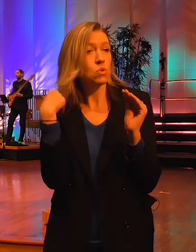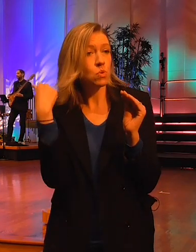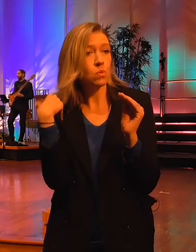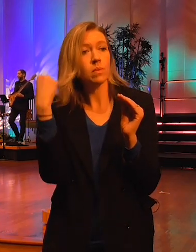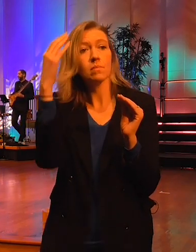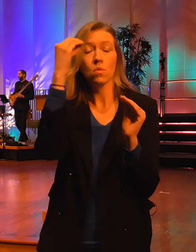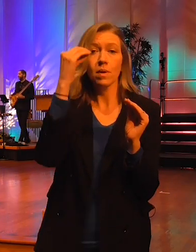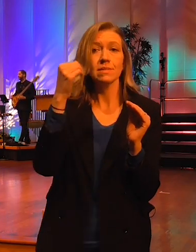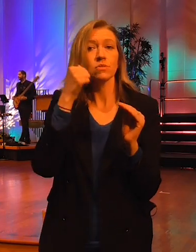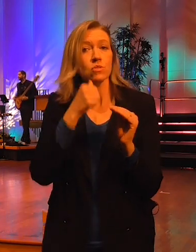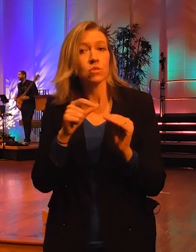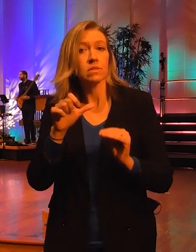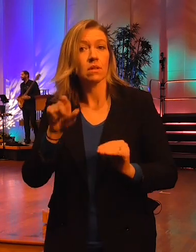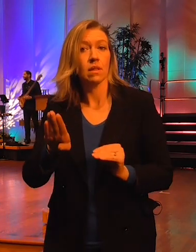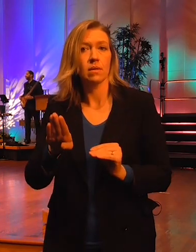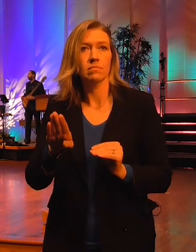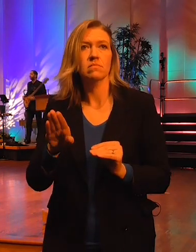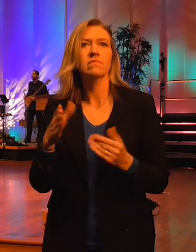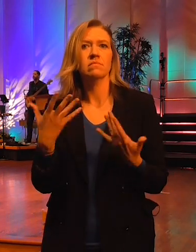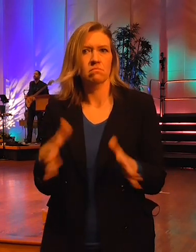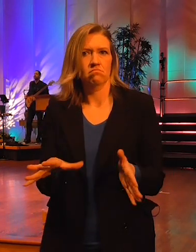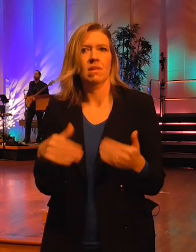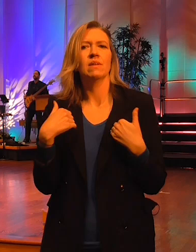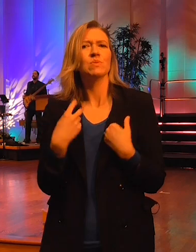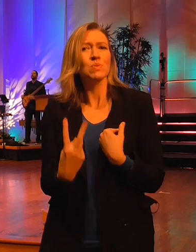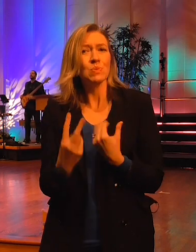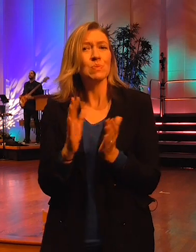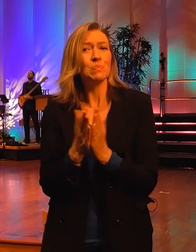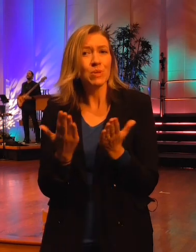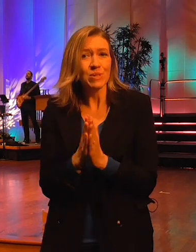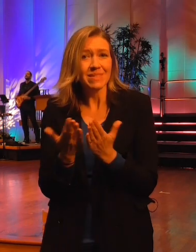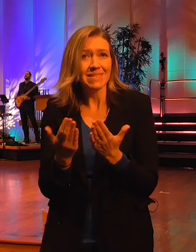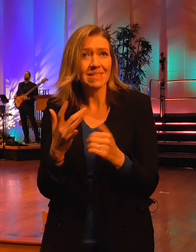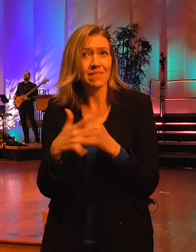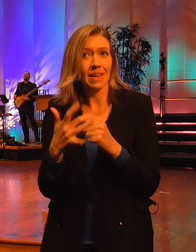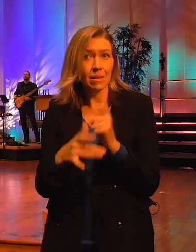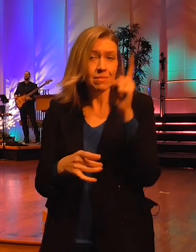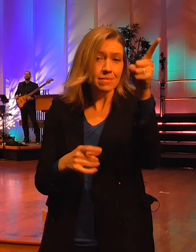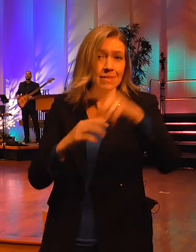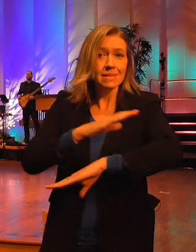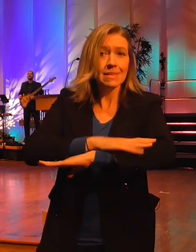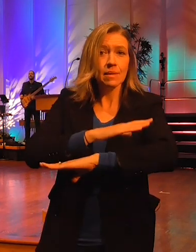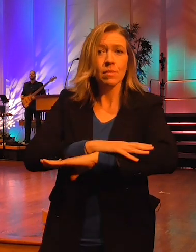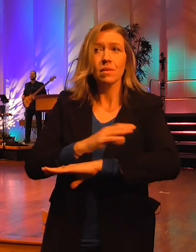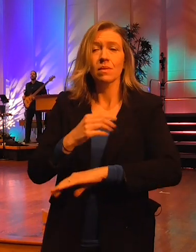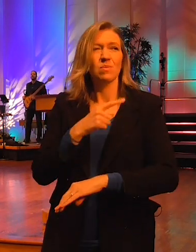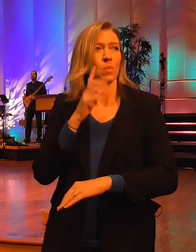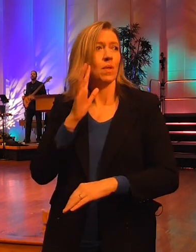he's got two books out at the table out there and he would love to say hi to you and uh talk